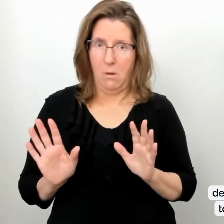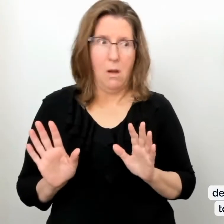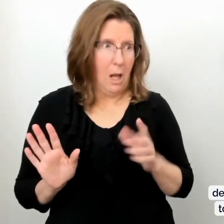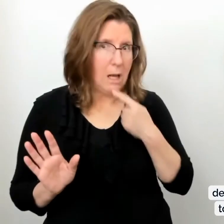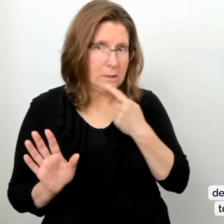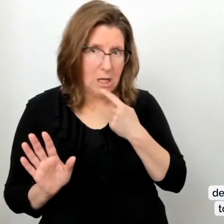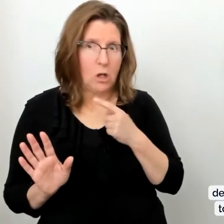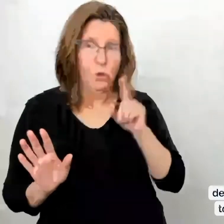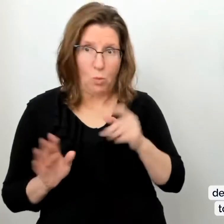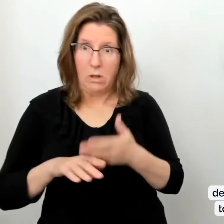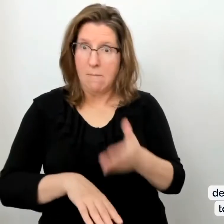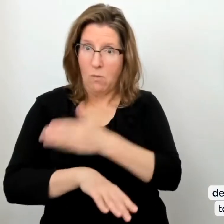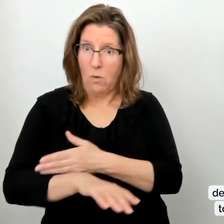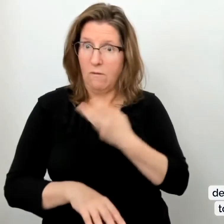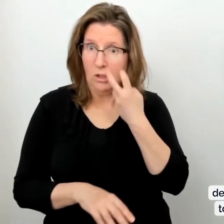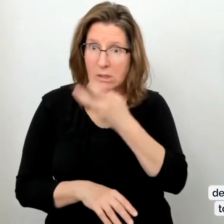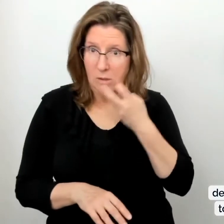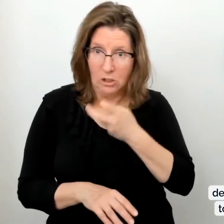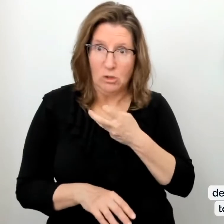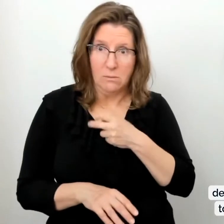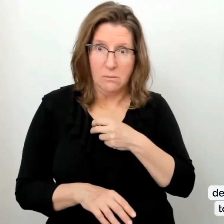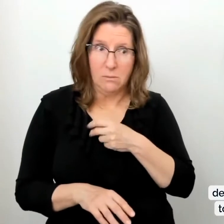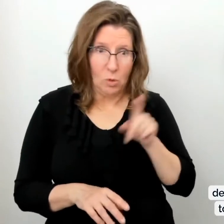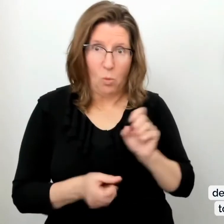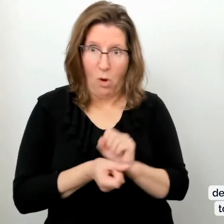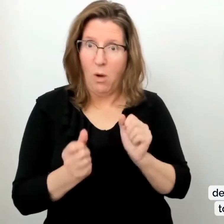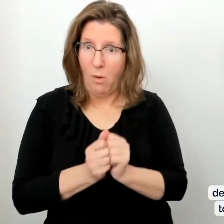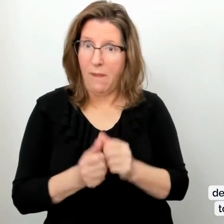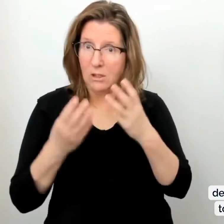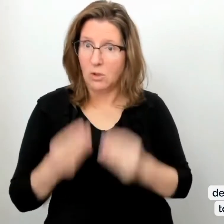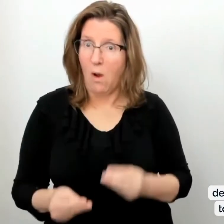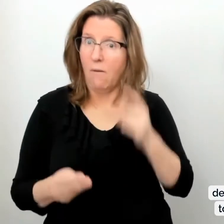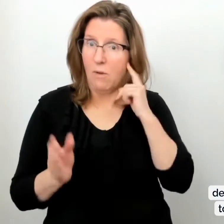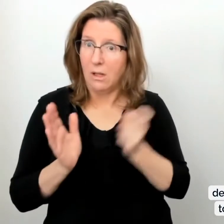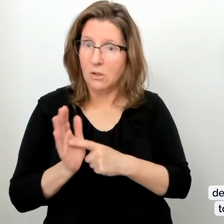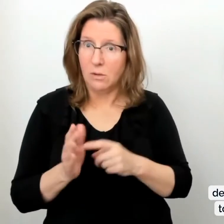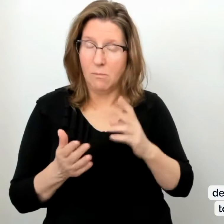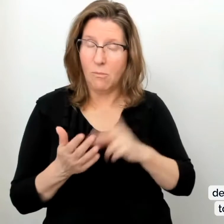I suggested that using this software could help with his pronunciation.